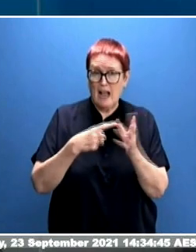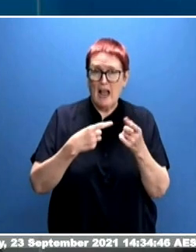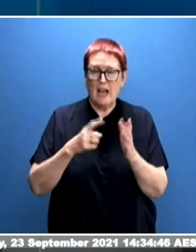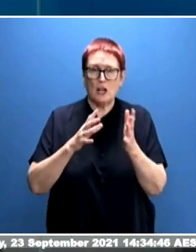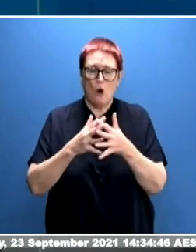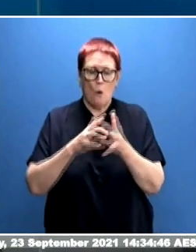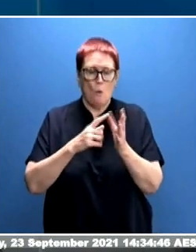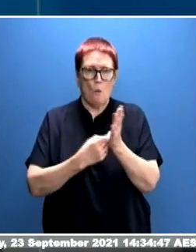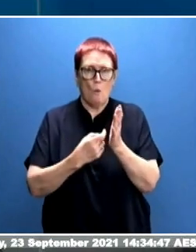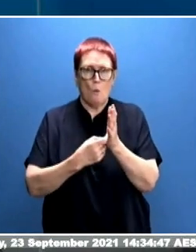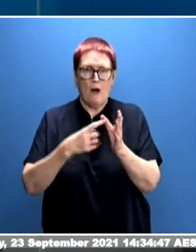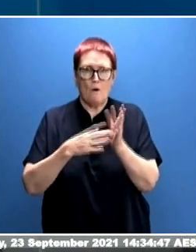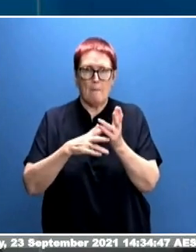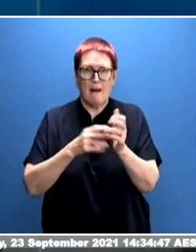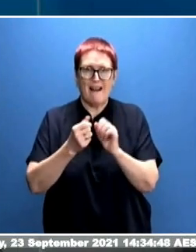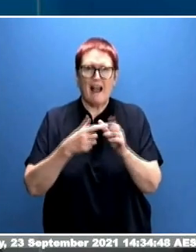the Tennent Creek/Barkly region.